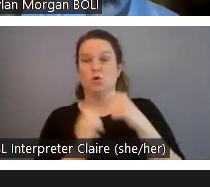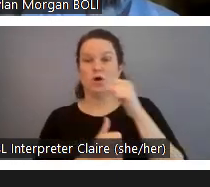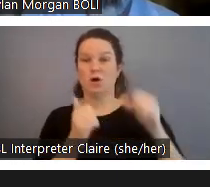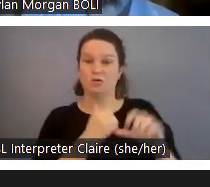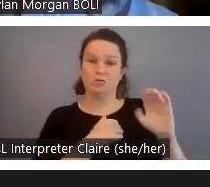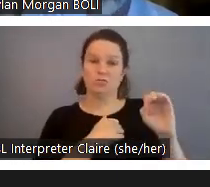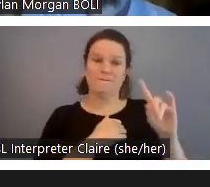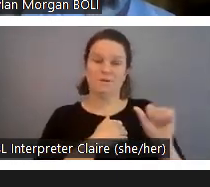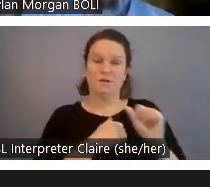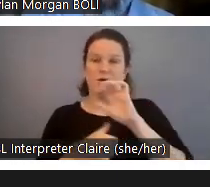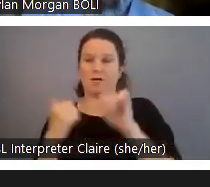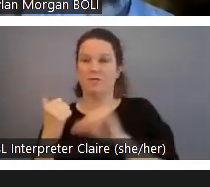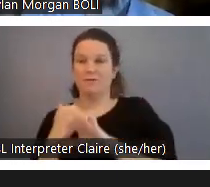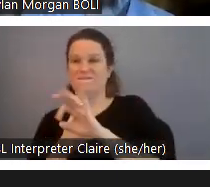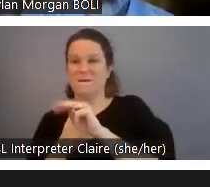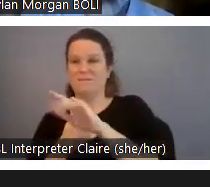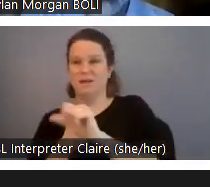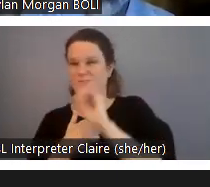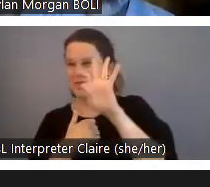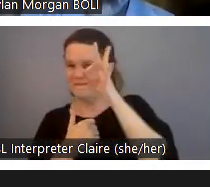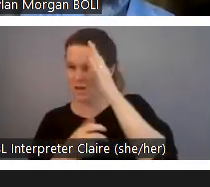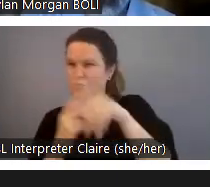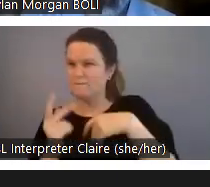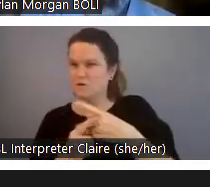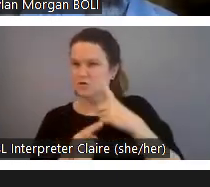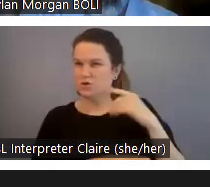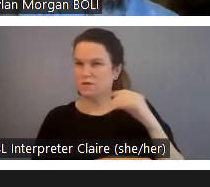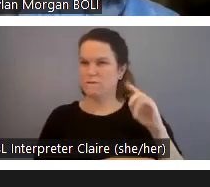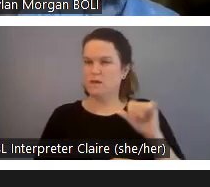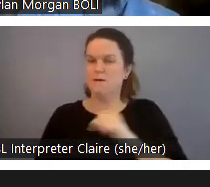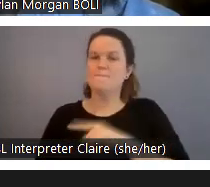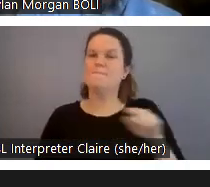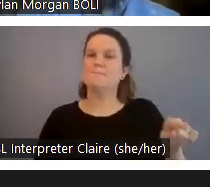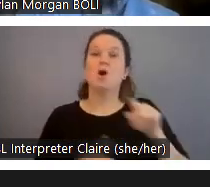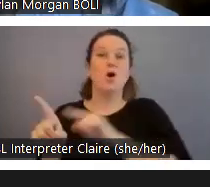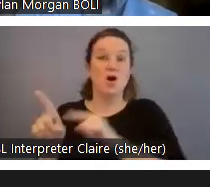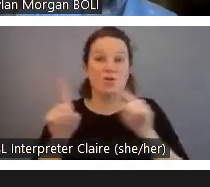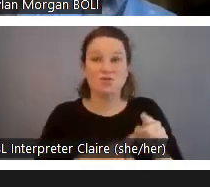federal version of OFLA. And